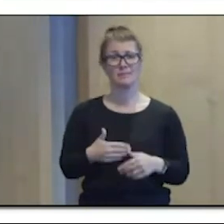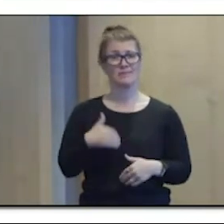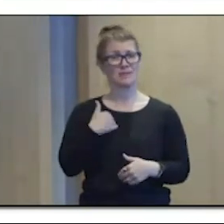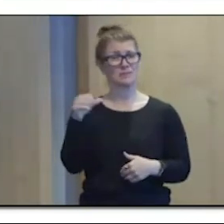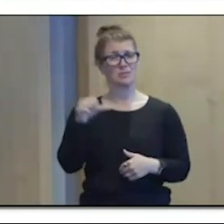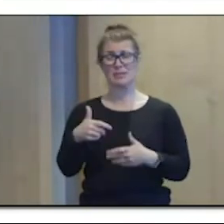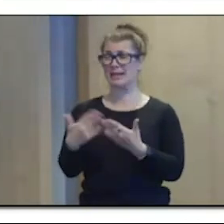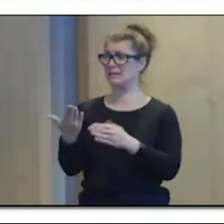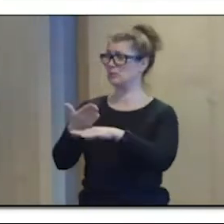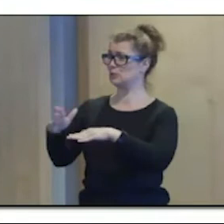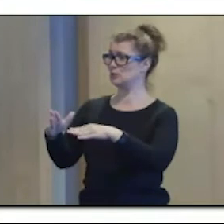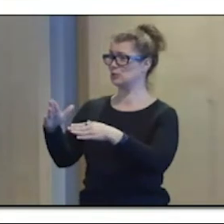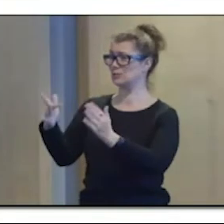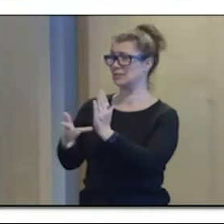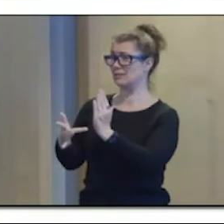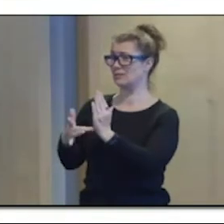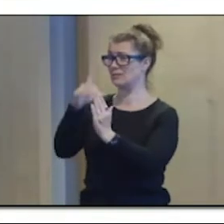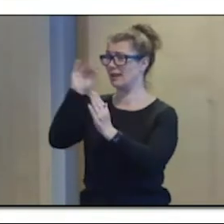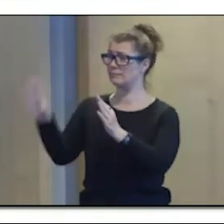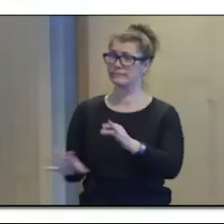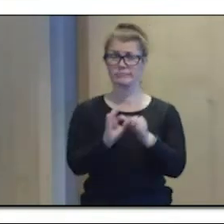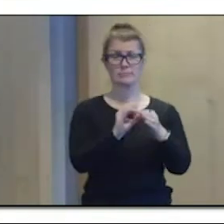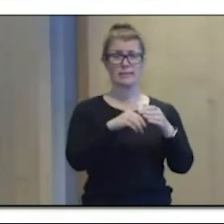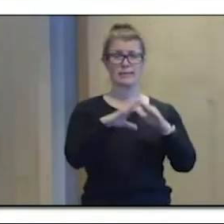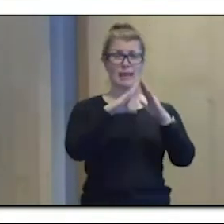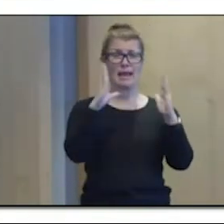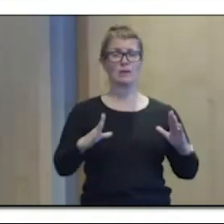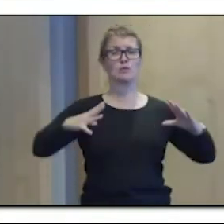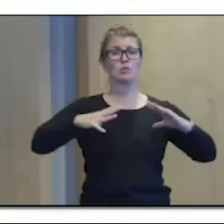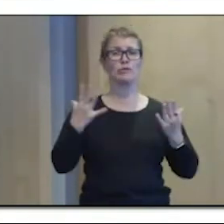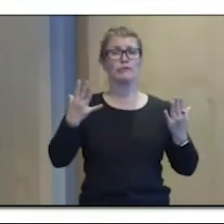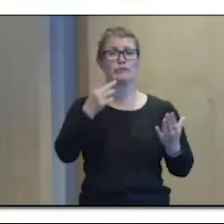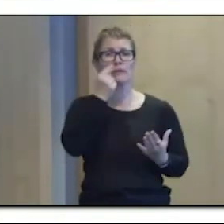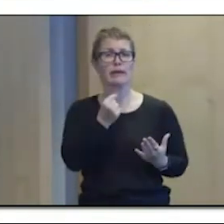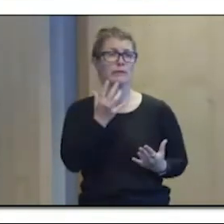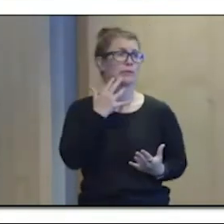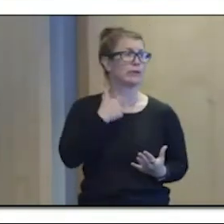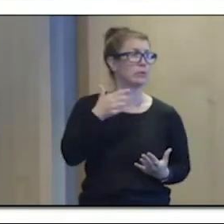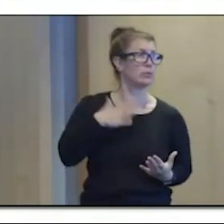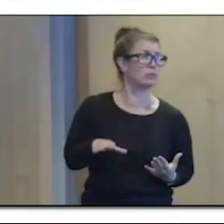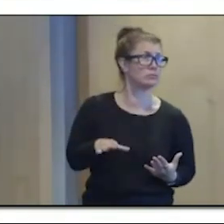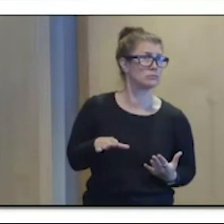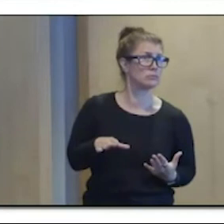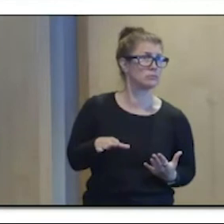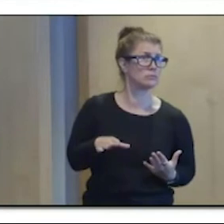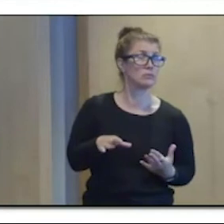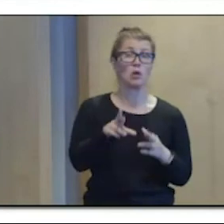we like to the network and in our homes, whenever we want to do it and we we hope that the networks